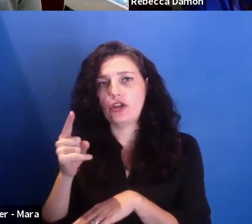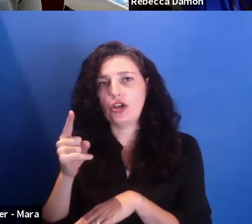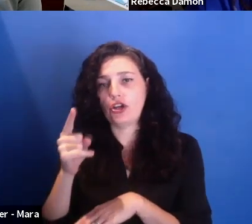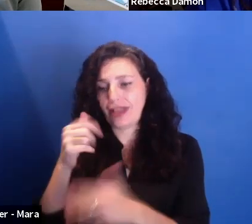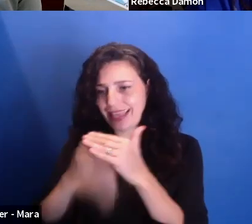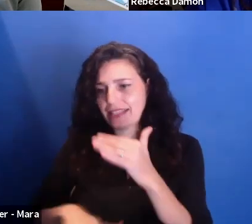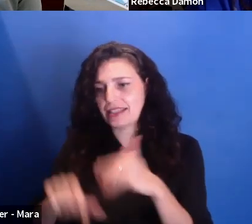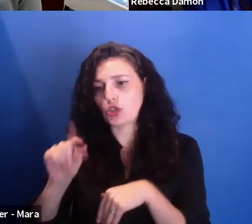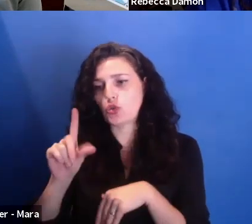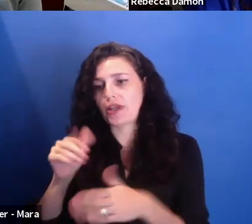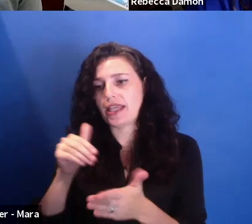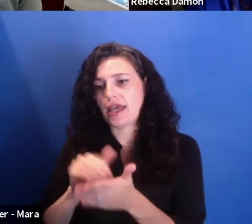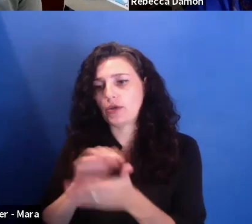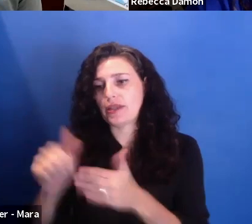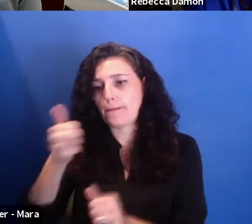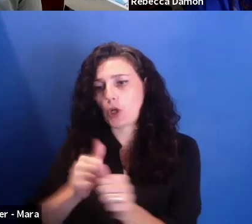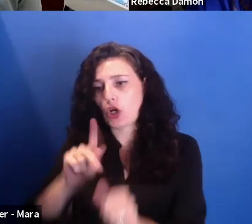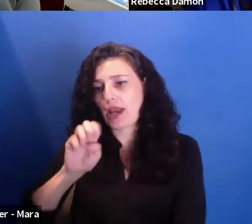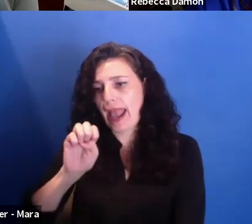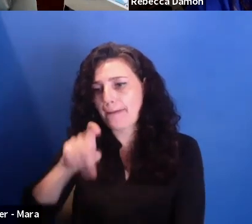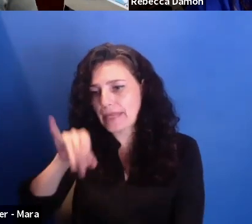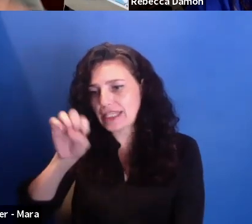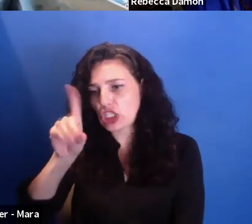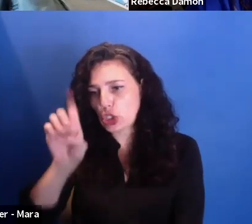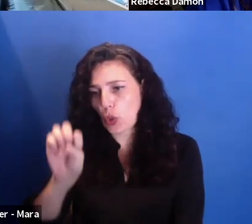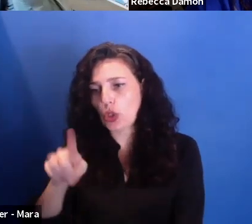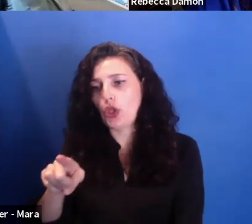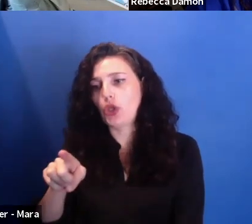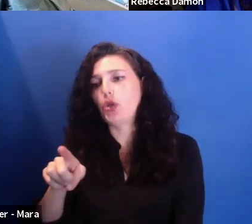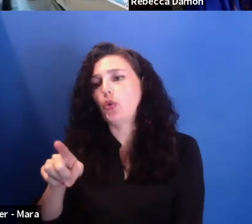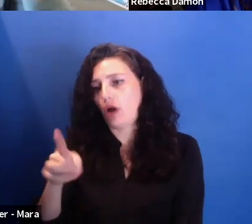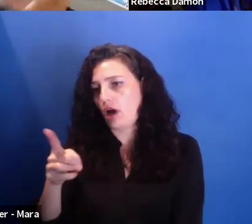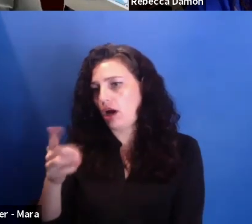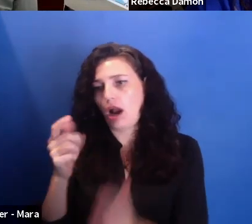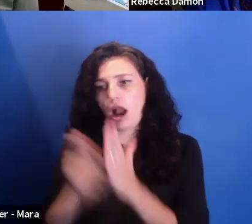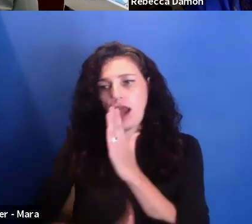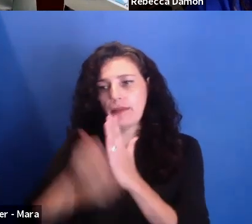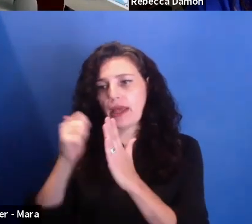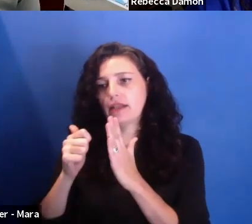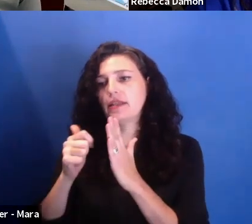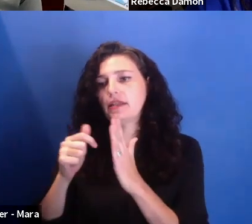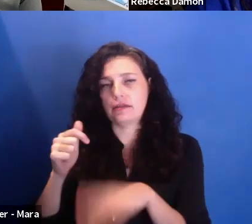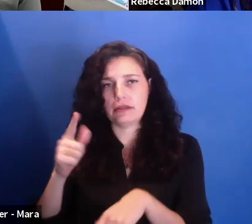then you will automatically be entitled to quarantine pay for the time that the producer might require you to quarantine.